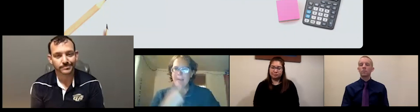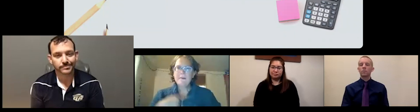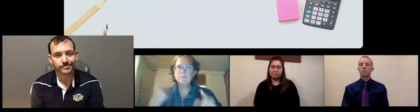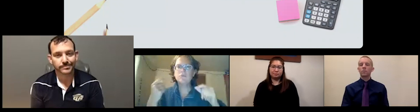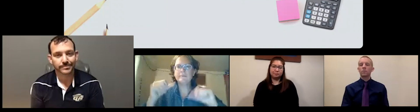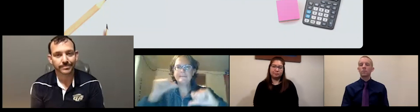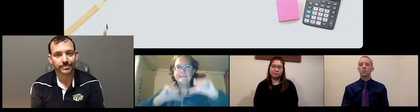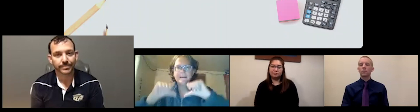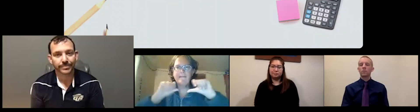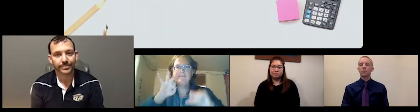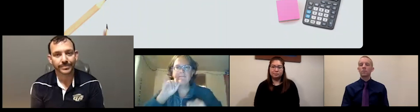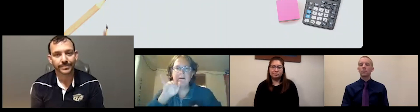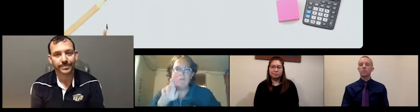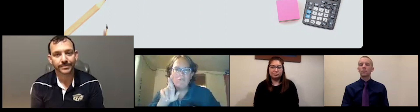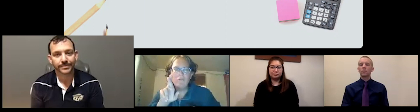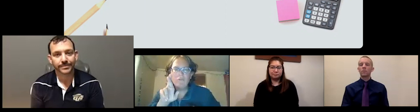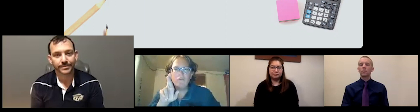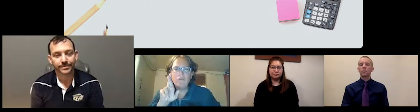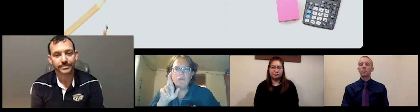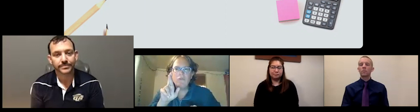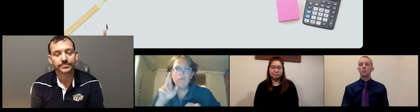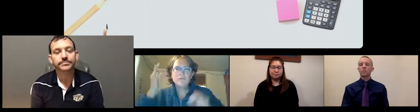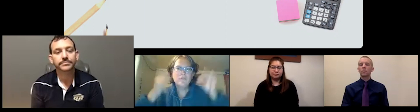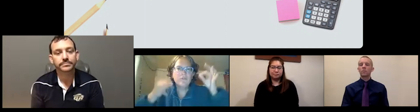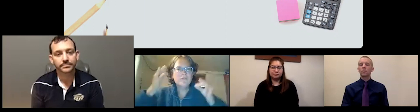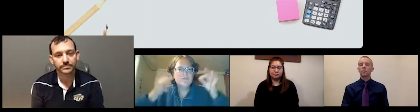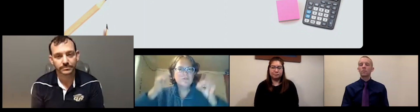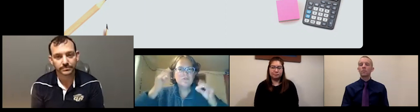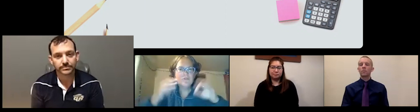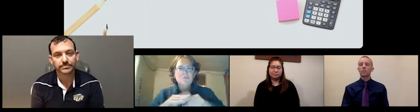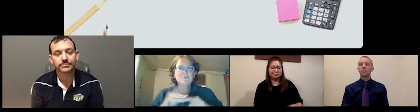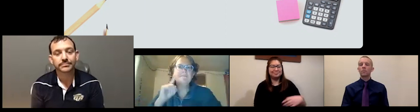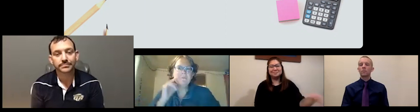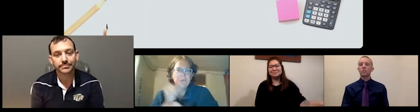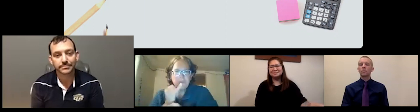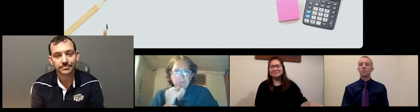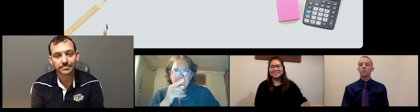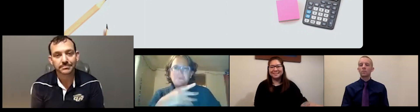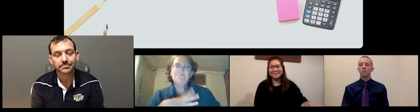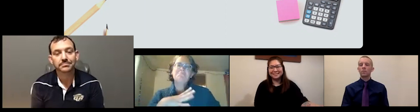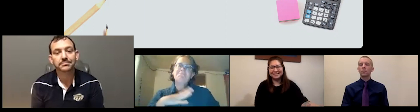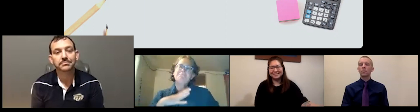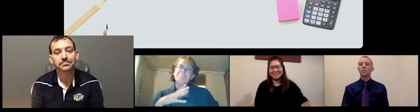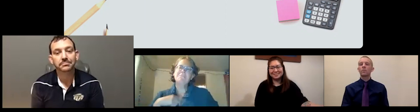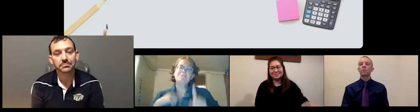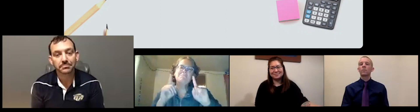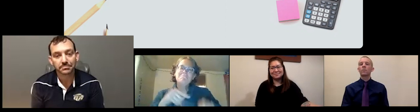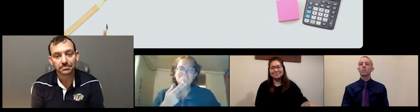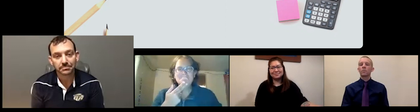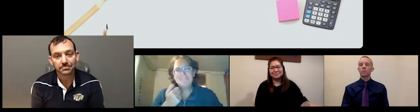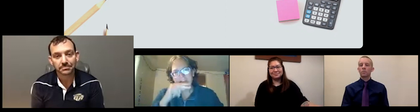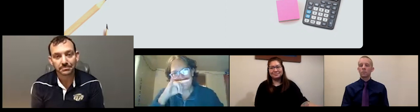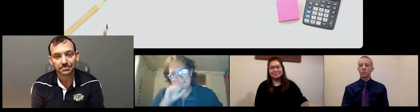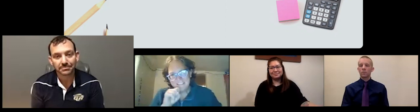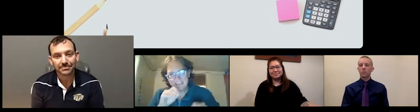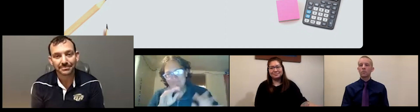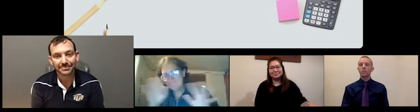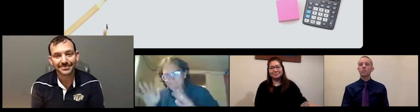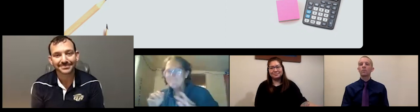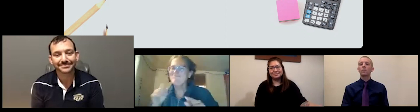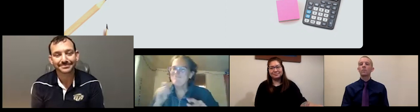to be a judge for the science fair at Deaf Institutes, so I go. Cute kids, it’s fun!